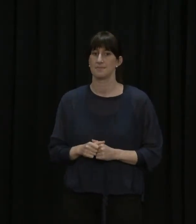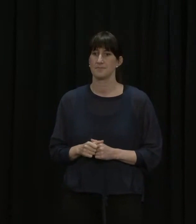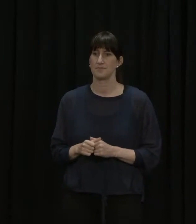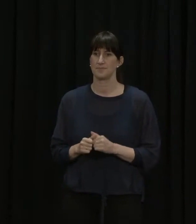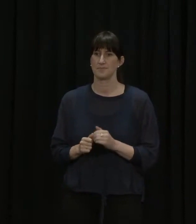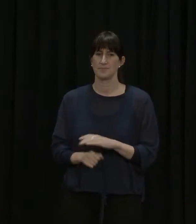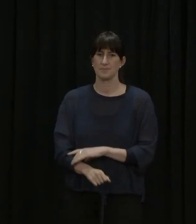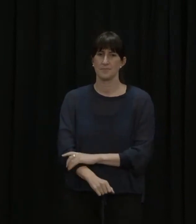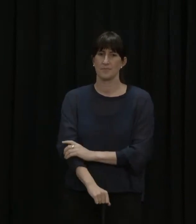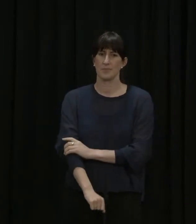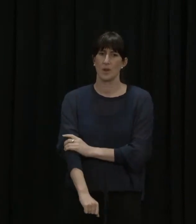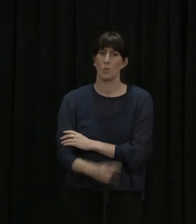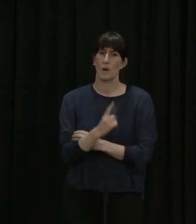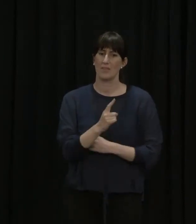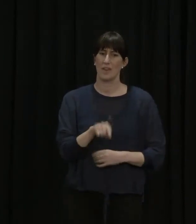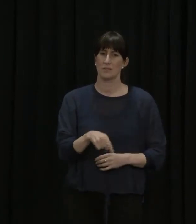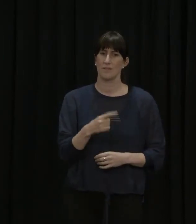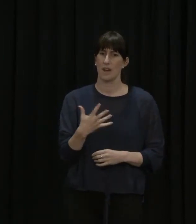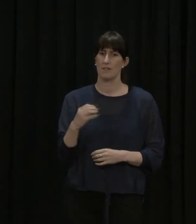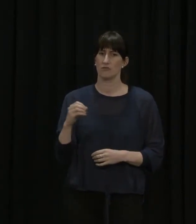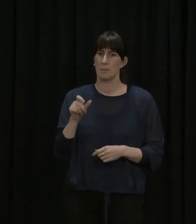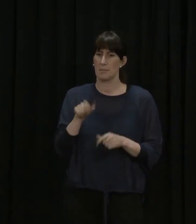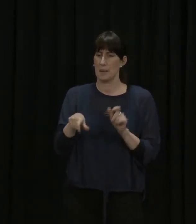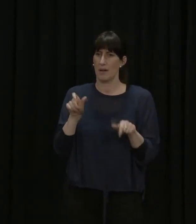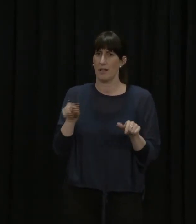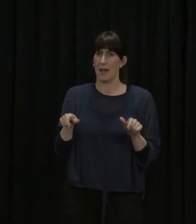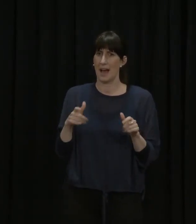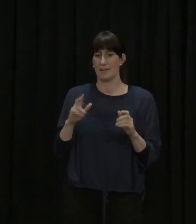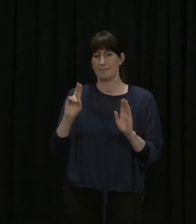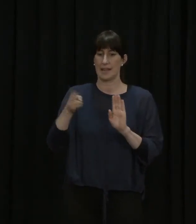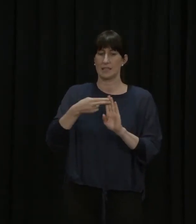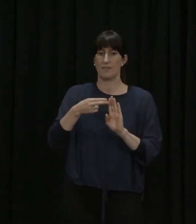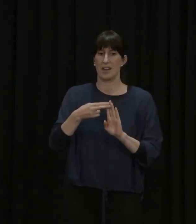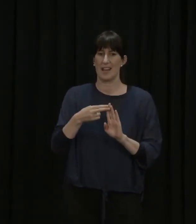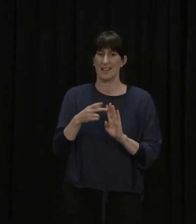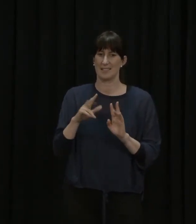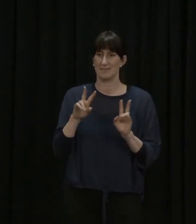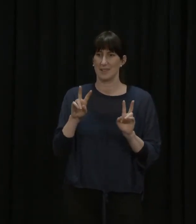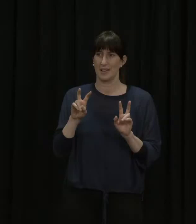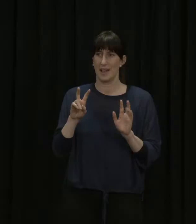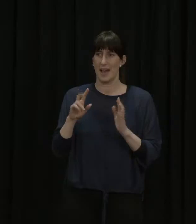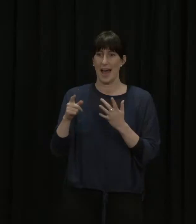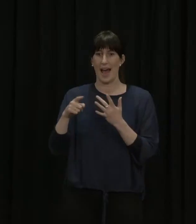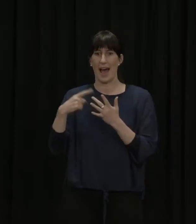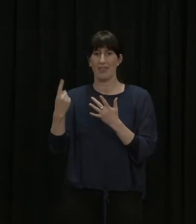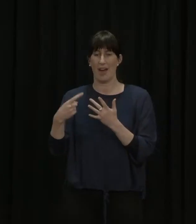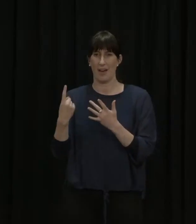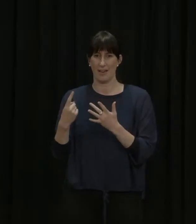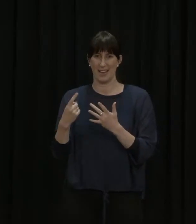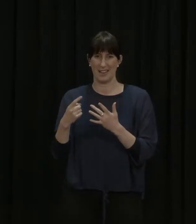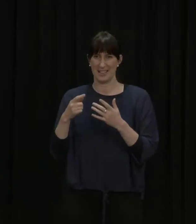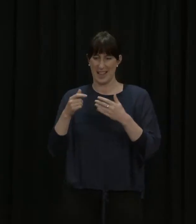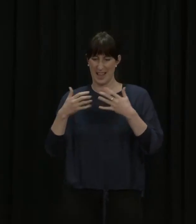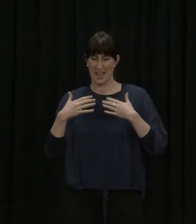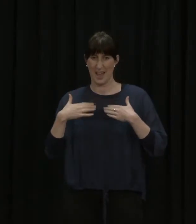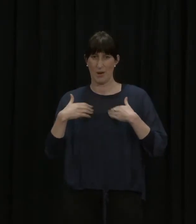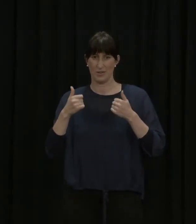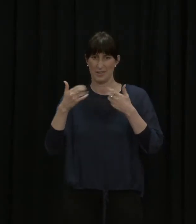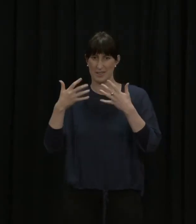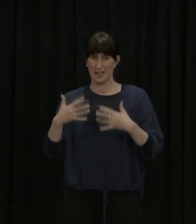in New Zealand to?